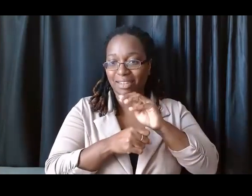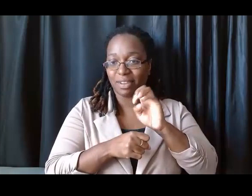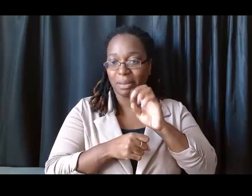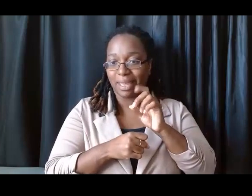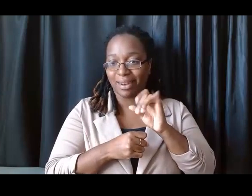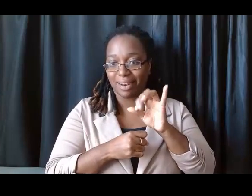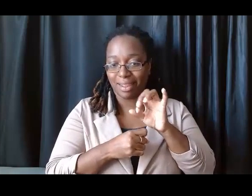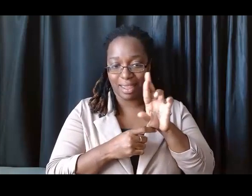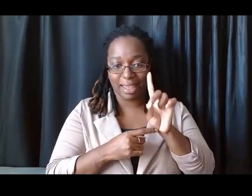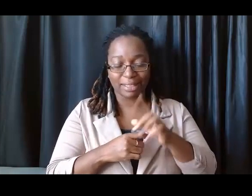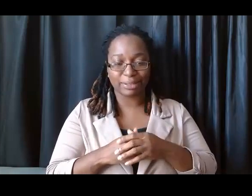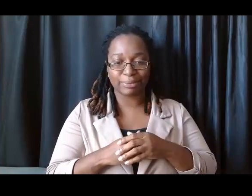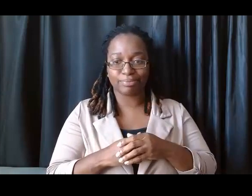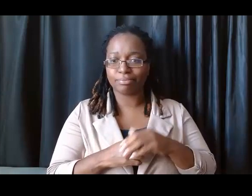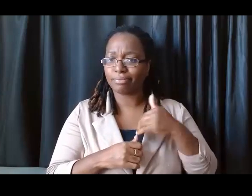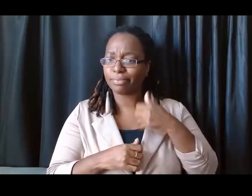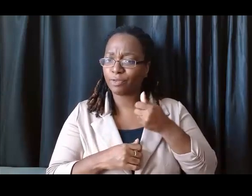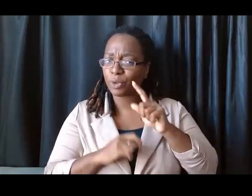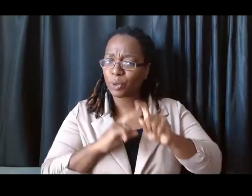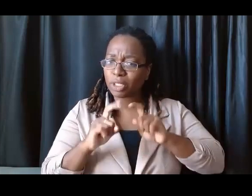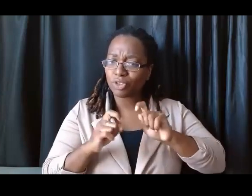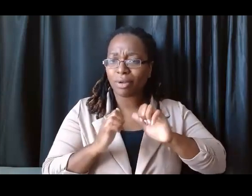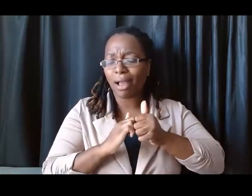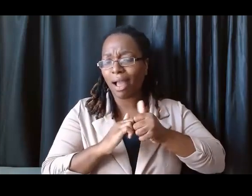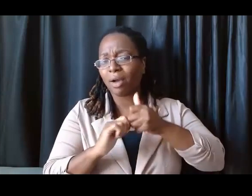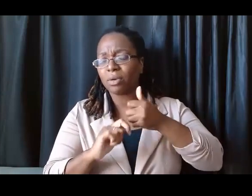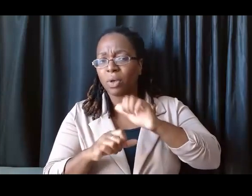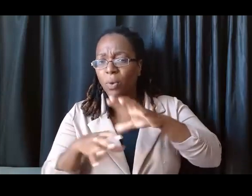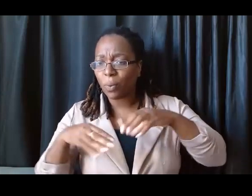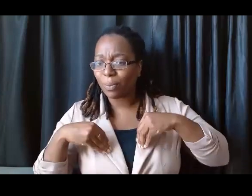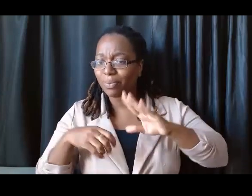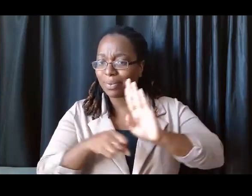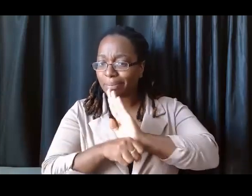and you've got some questions about the way self-employment might affect Medicaid.